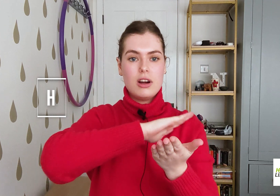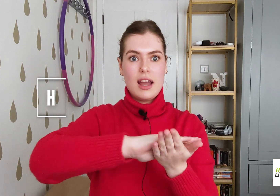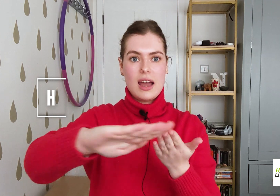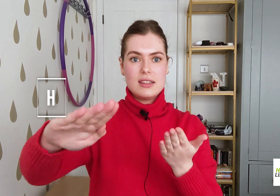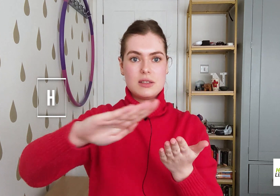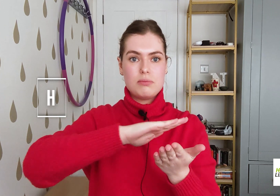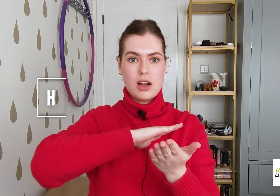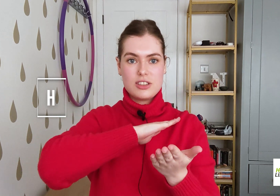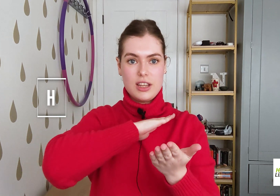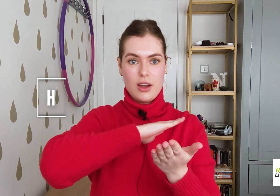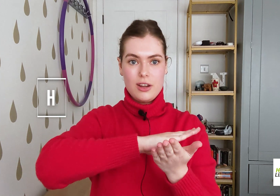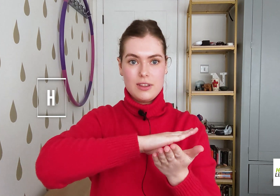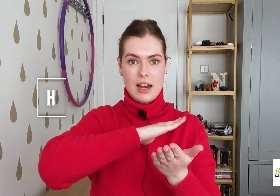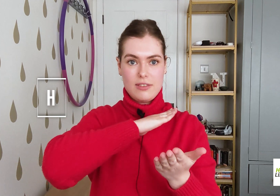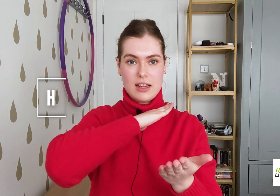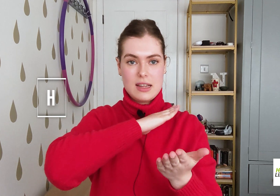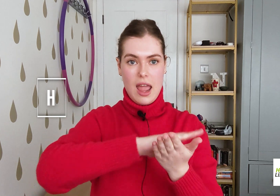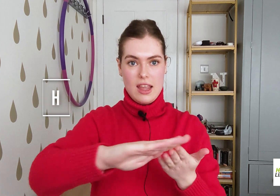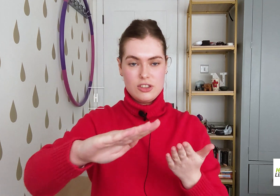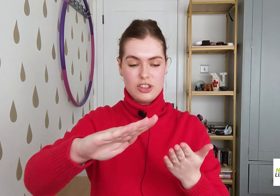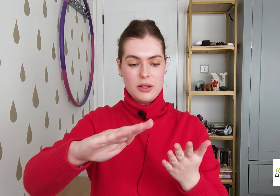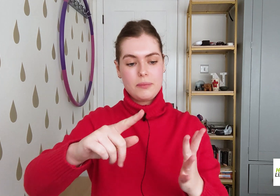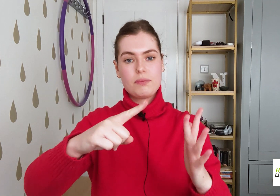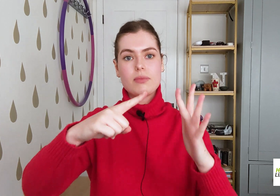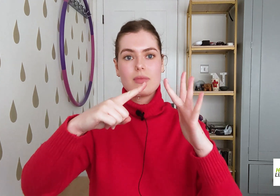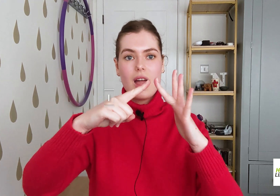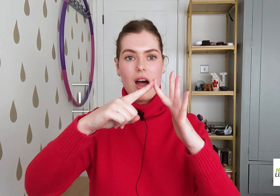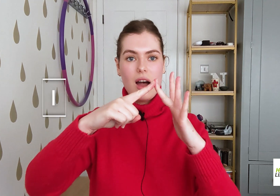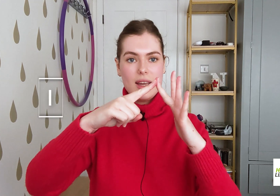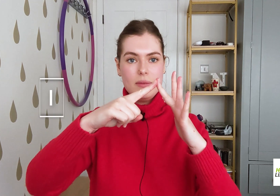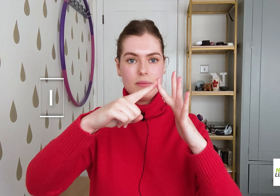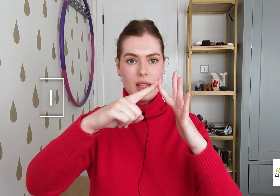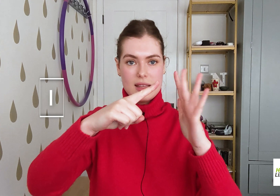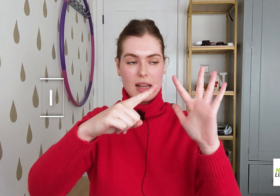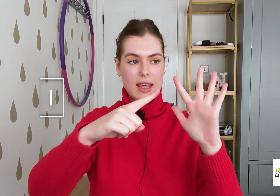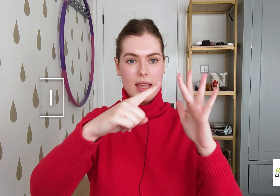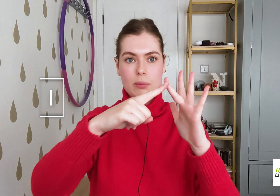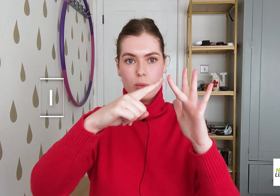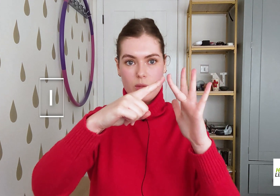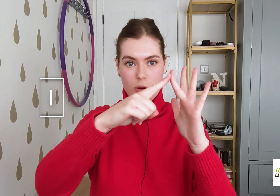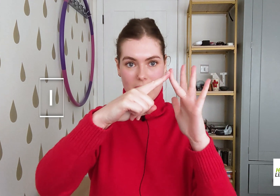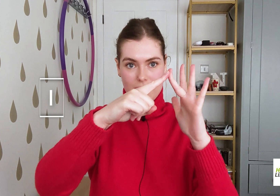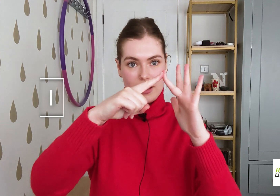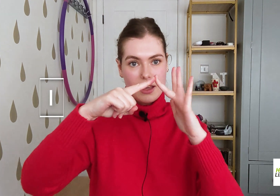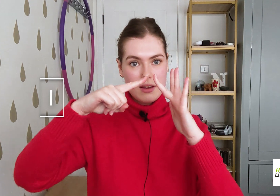Right hand brushing over the left hand. “H” “I” is like “E” But with your middle finger.